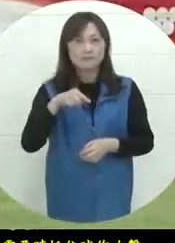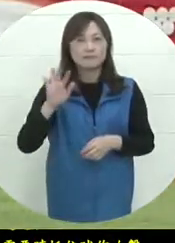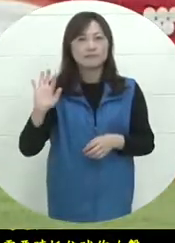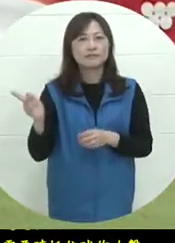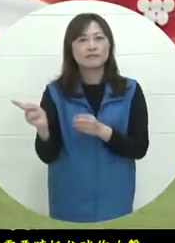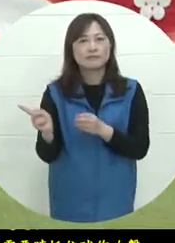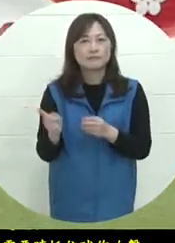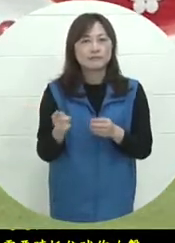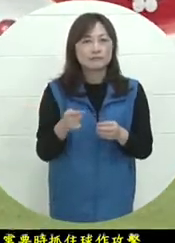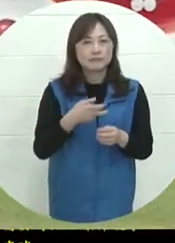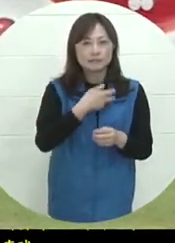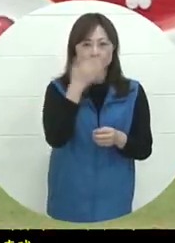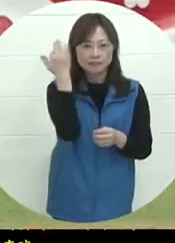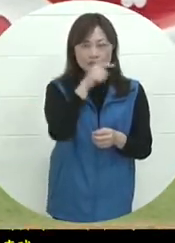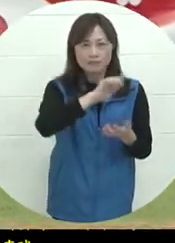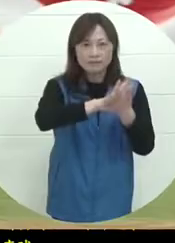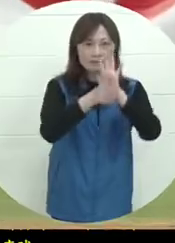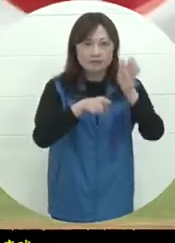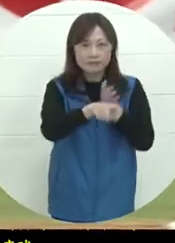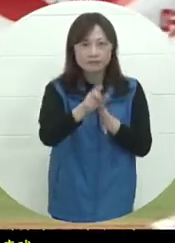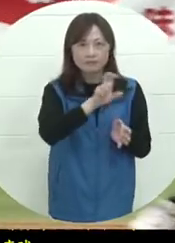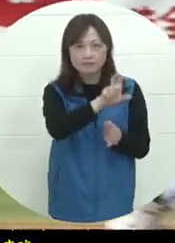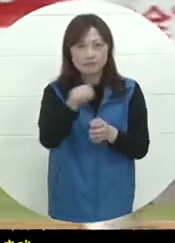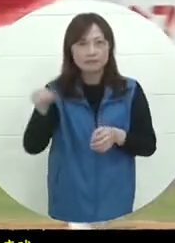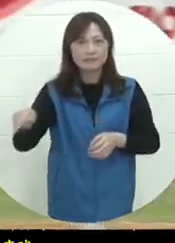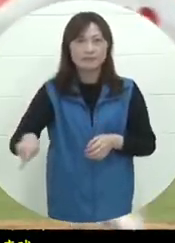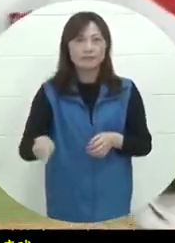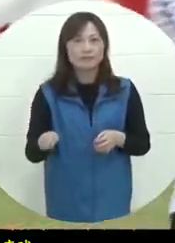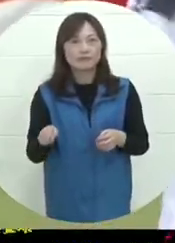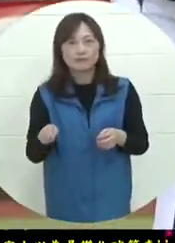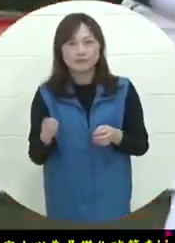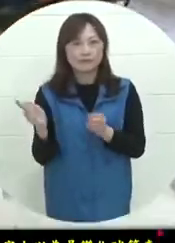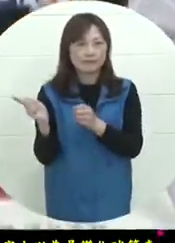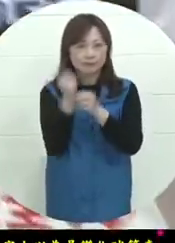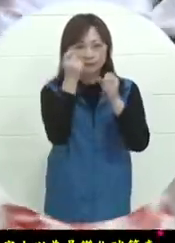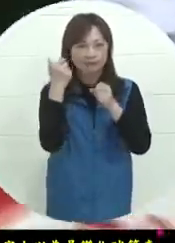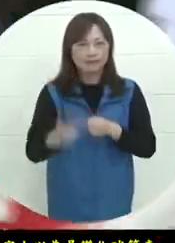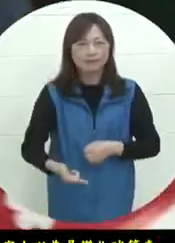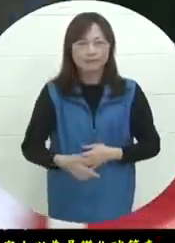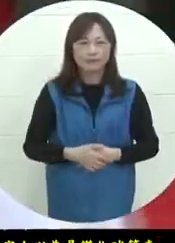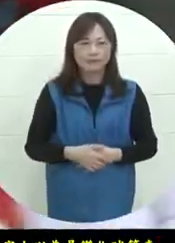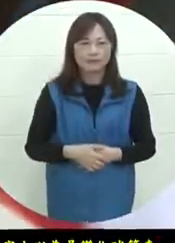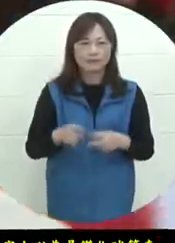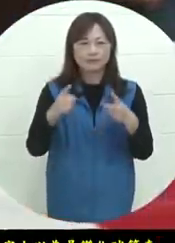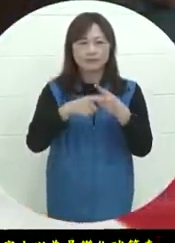He succeeded in the batter. After entering second base, pitcher Oda sent out two consecutive triples,